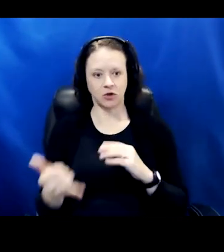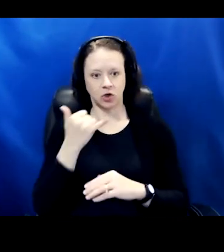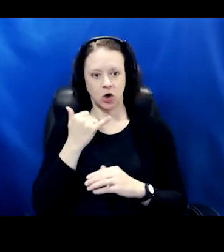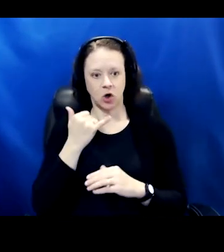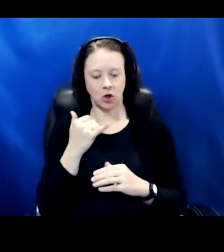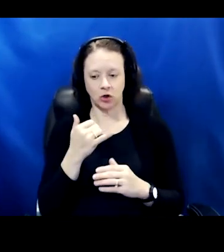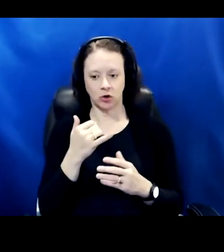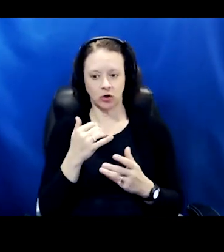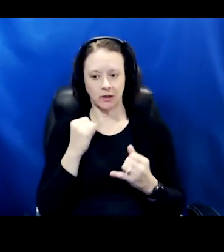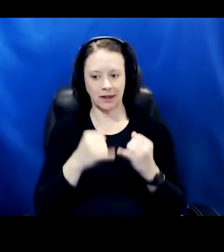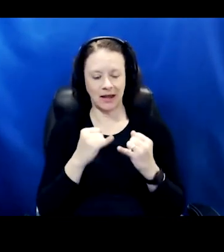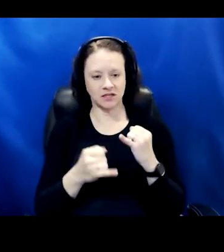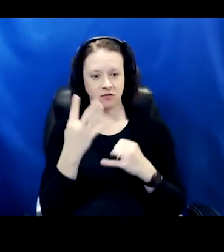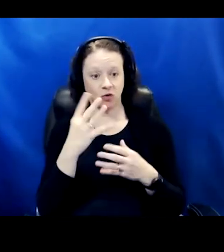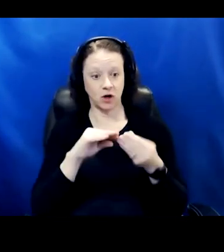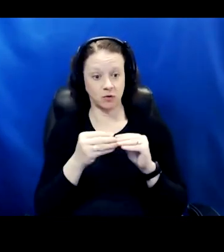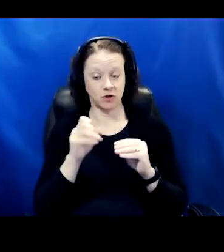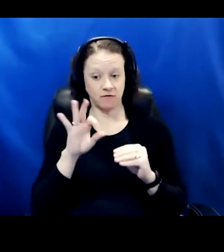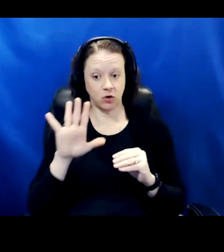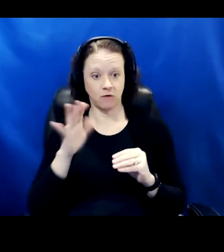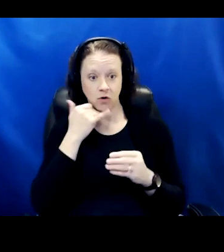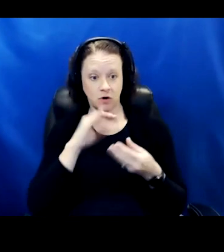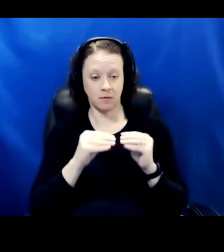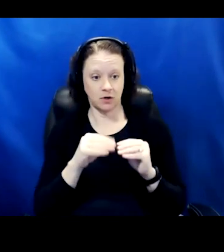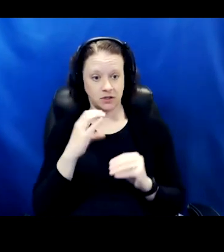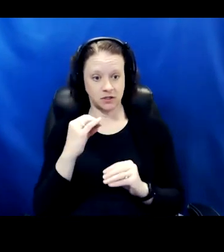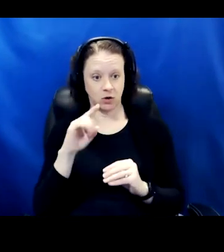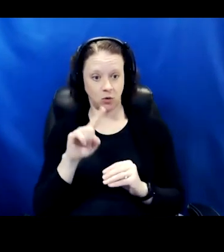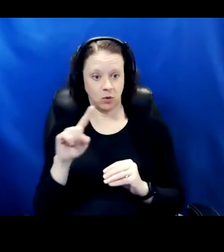The last four digits of your phone number is zero one one four.